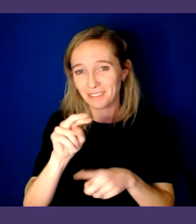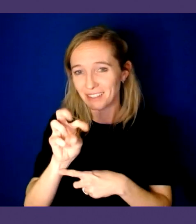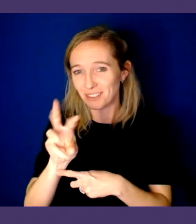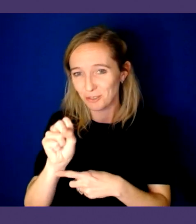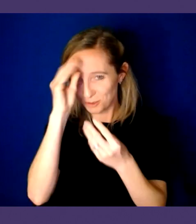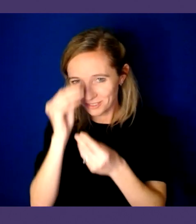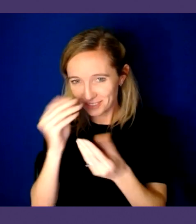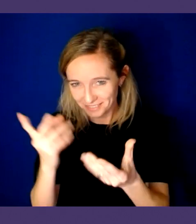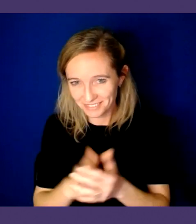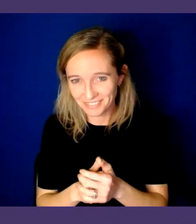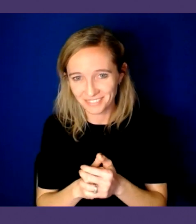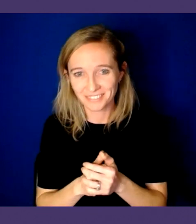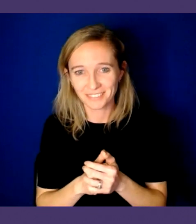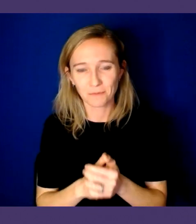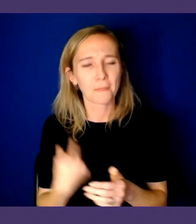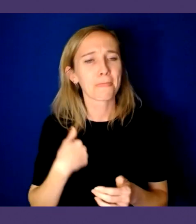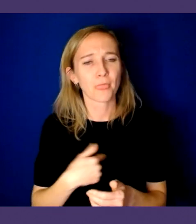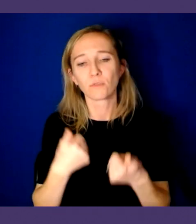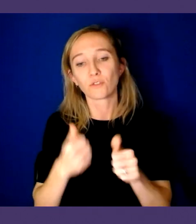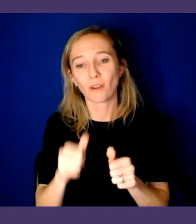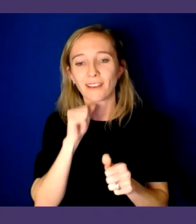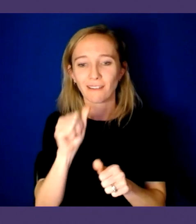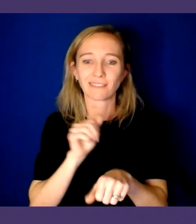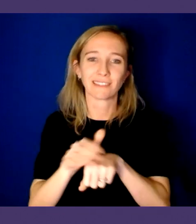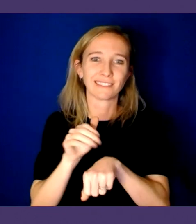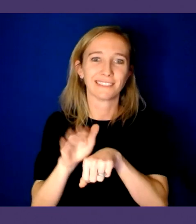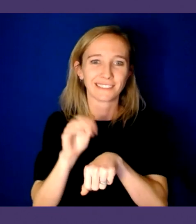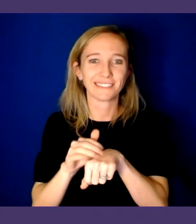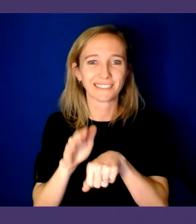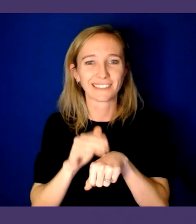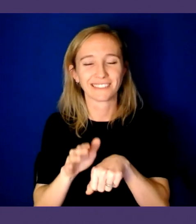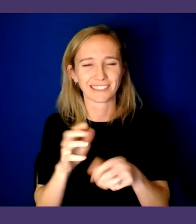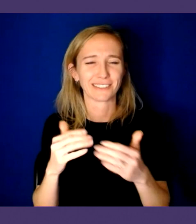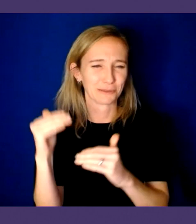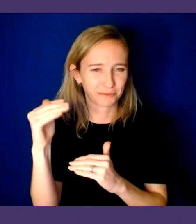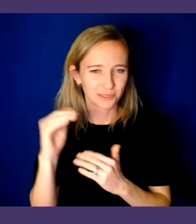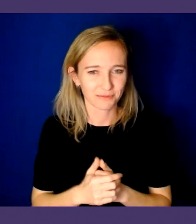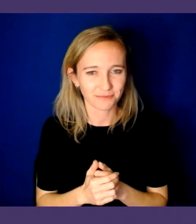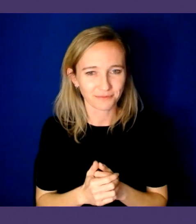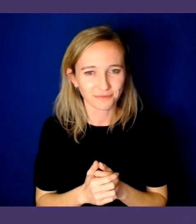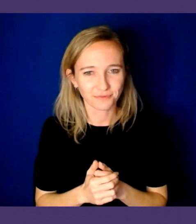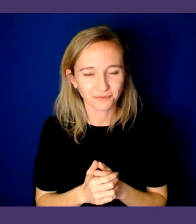we try not to send out more than is necessary. We certainly have that that we